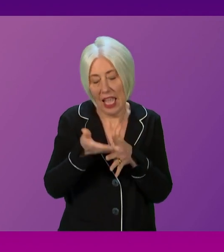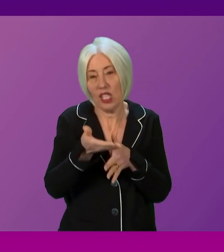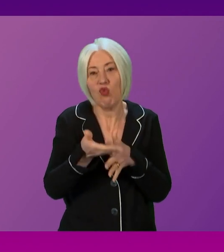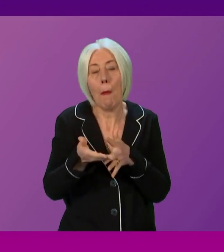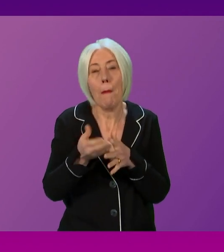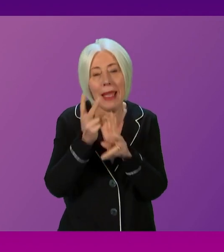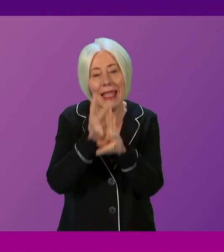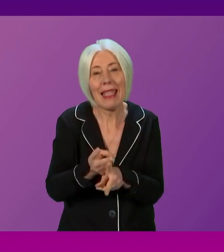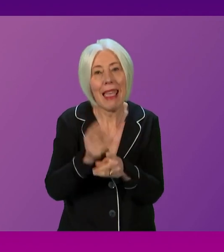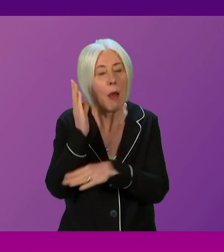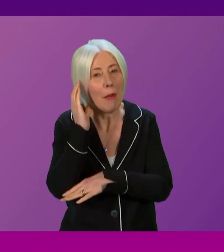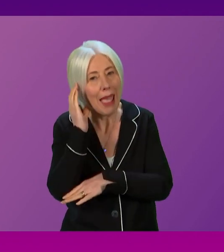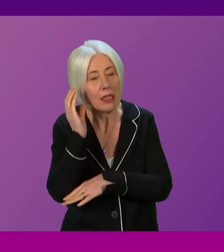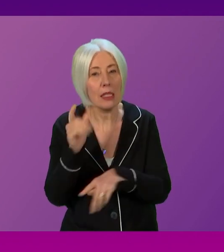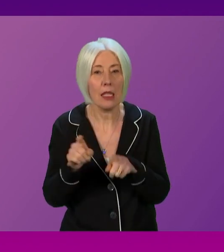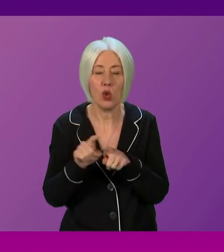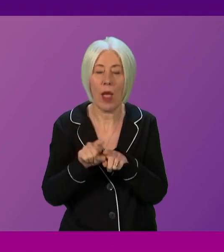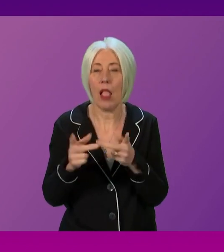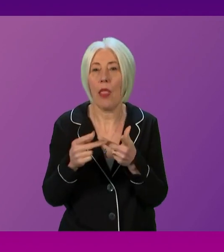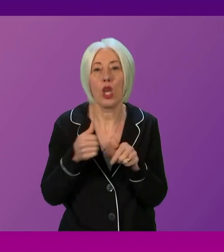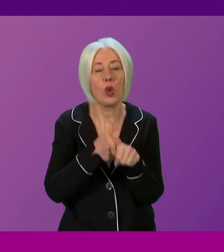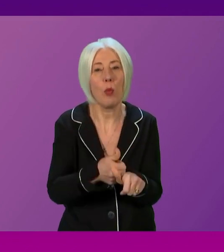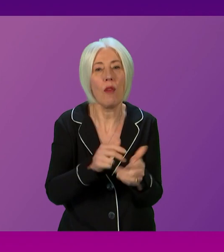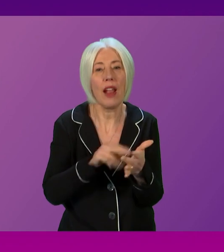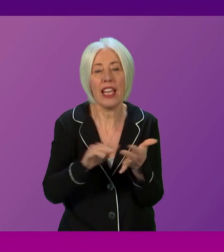other support for the national health service. Long waits, whether they are in